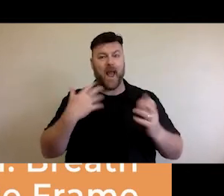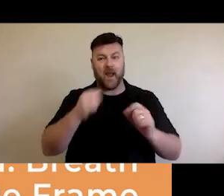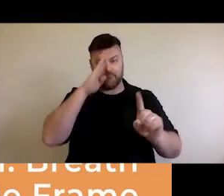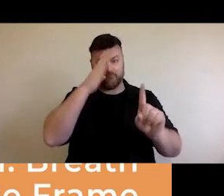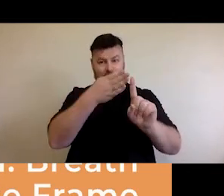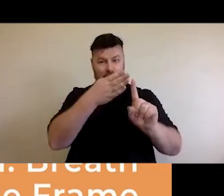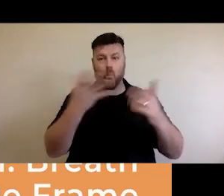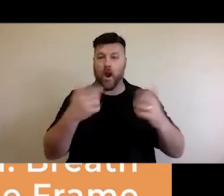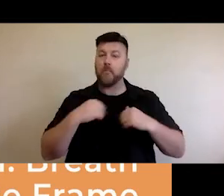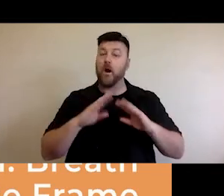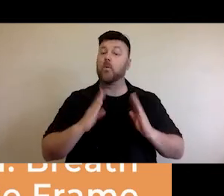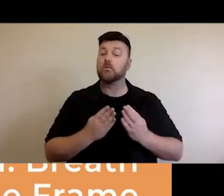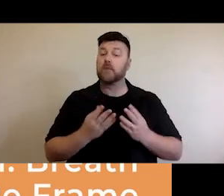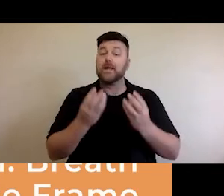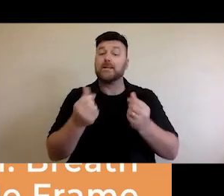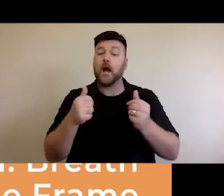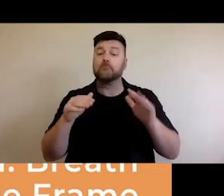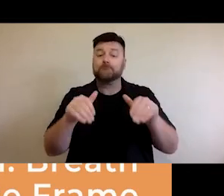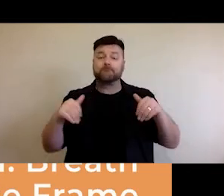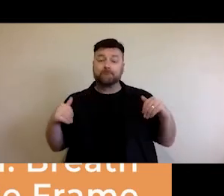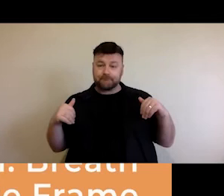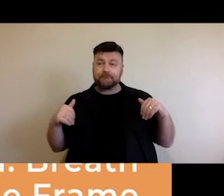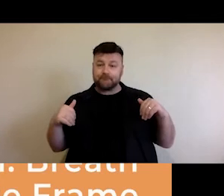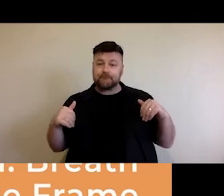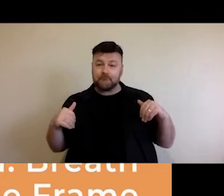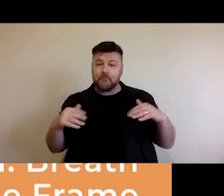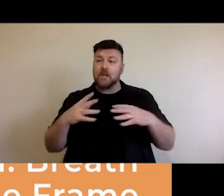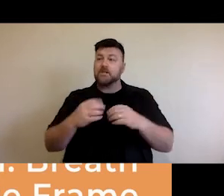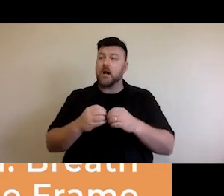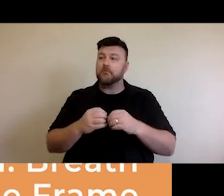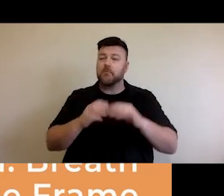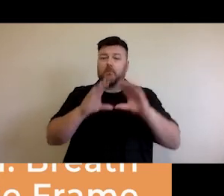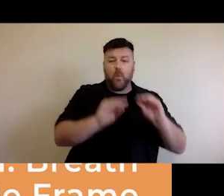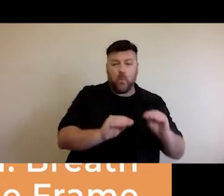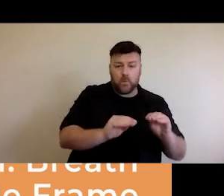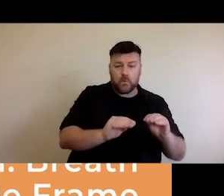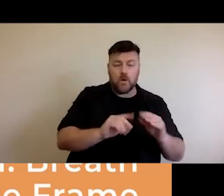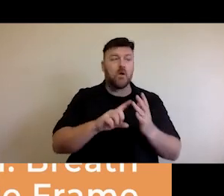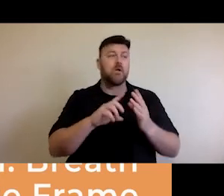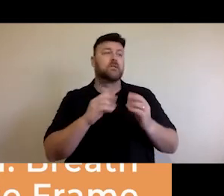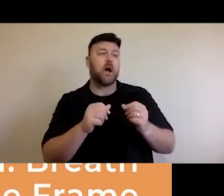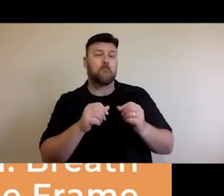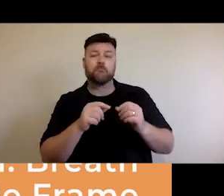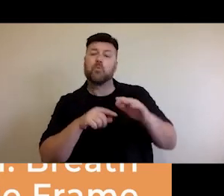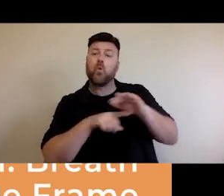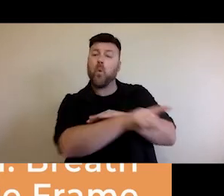Some people take a retreat, some people take space away to do this work, and it might seem like an incongruous time